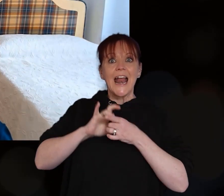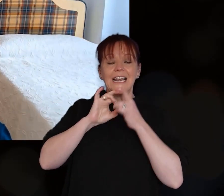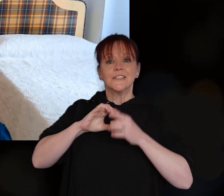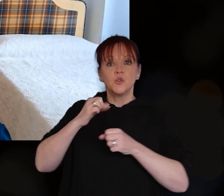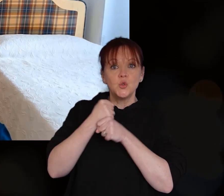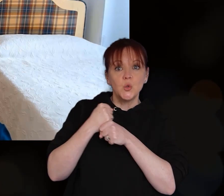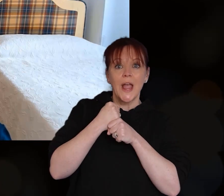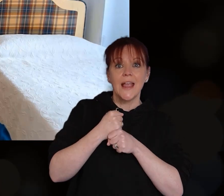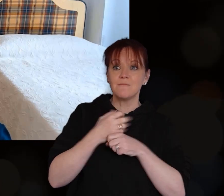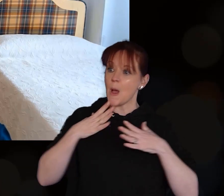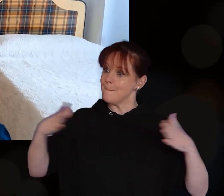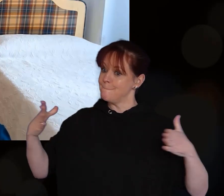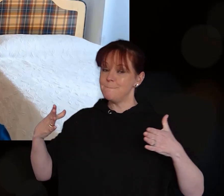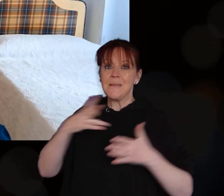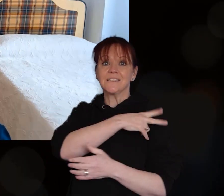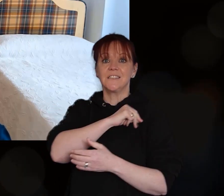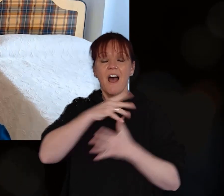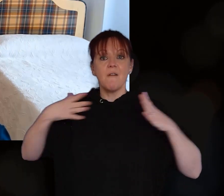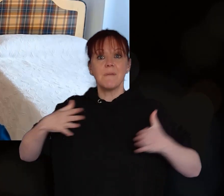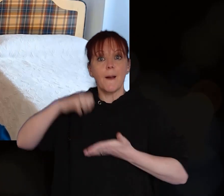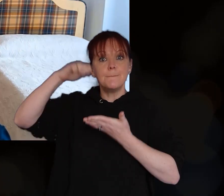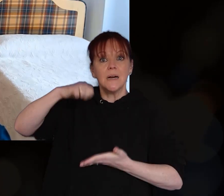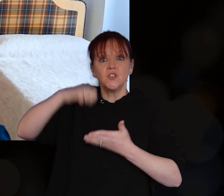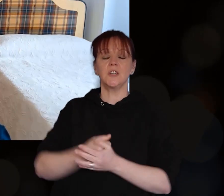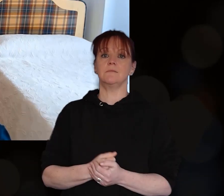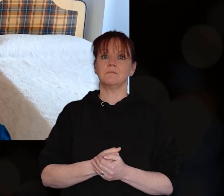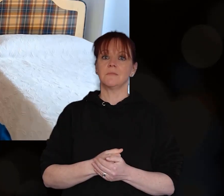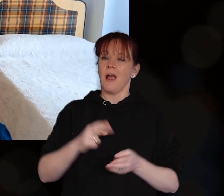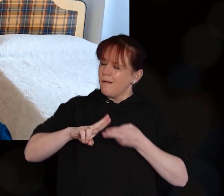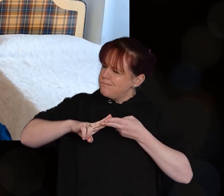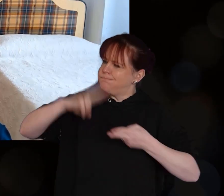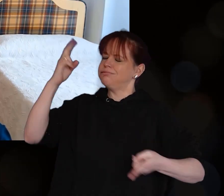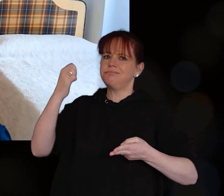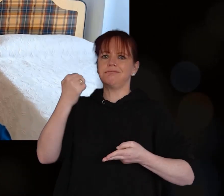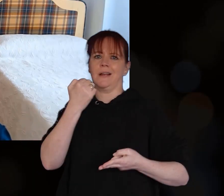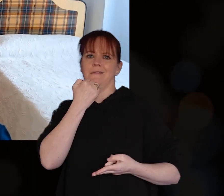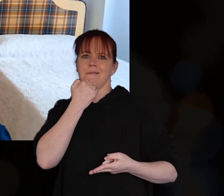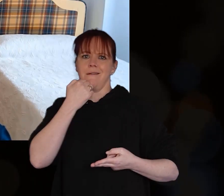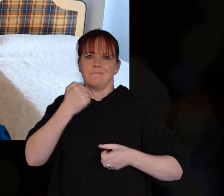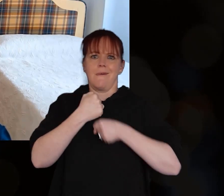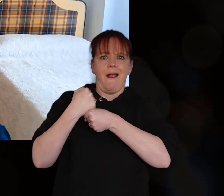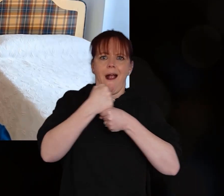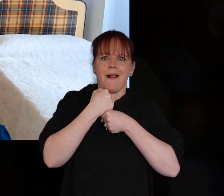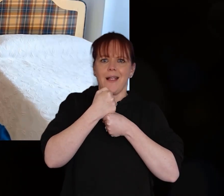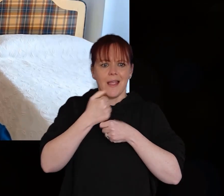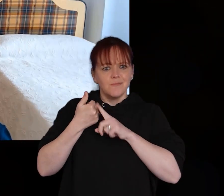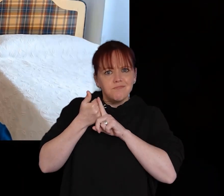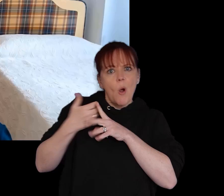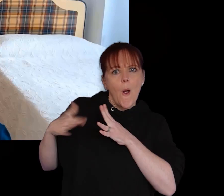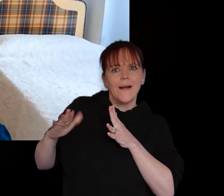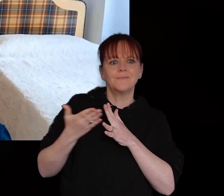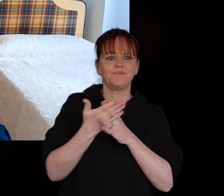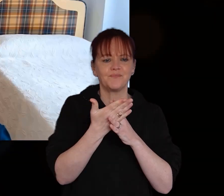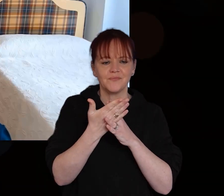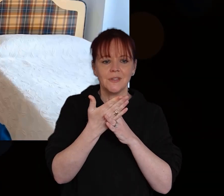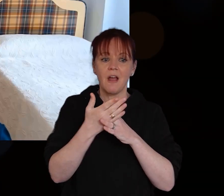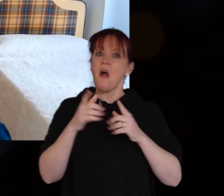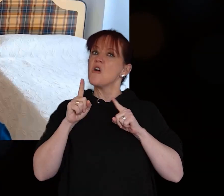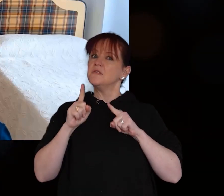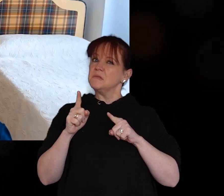We've had an increase in the number of games considering an accessibility, an increase in breadth of considerations, and innovation too.